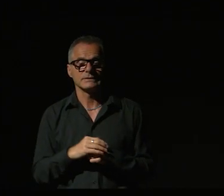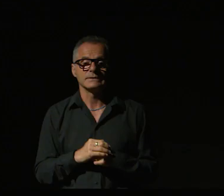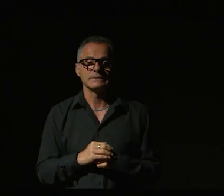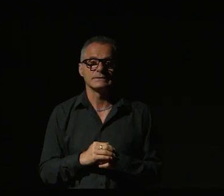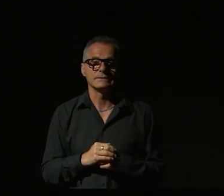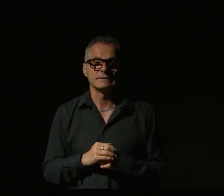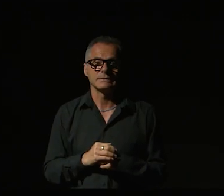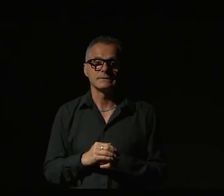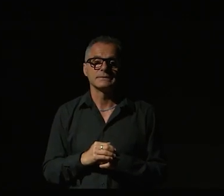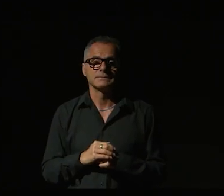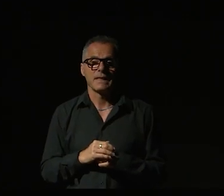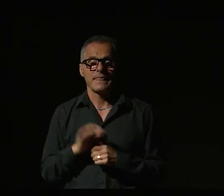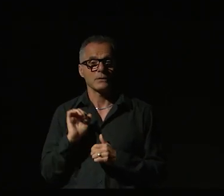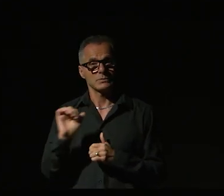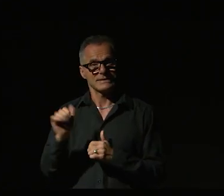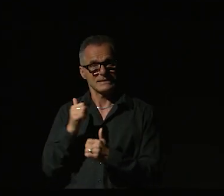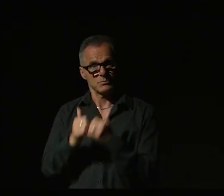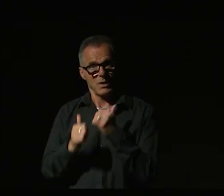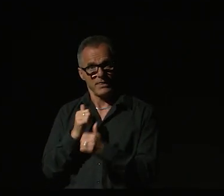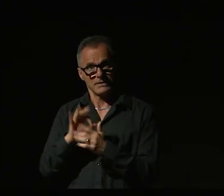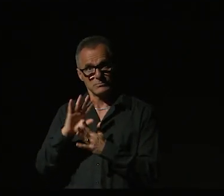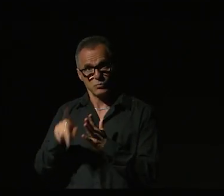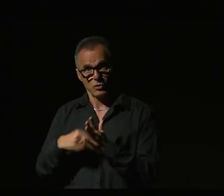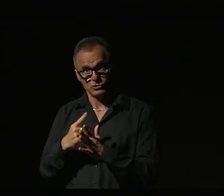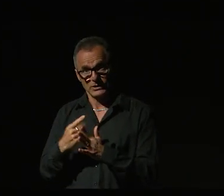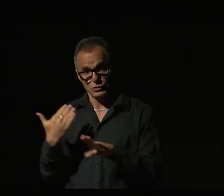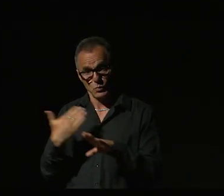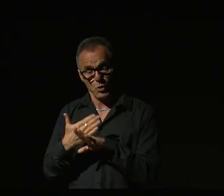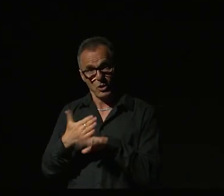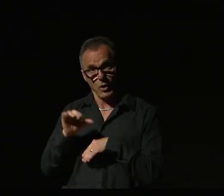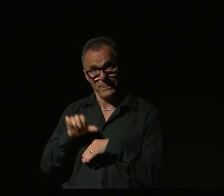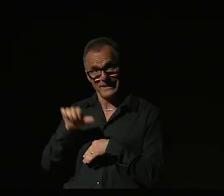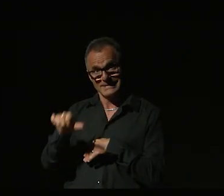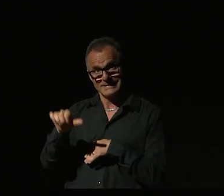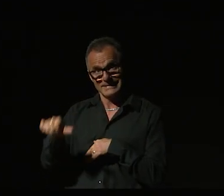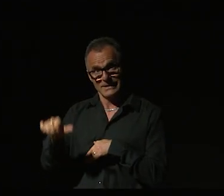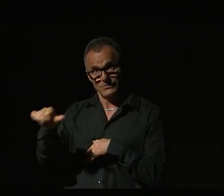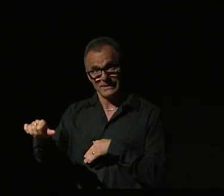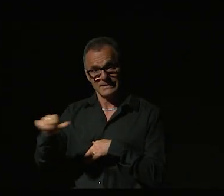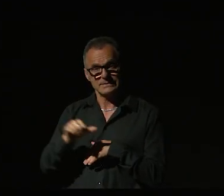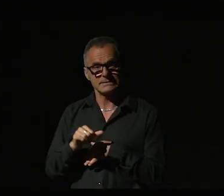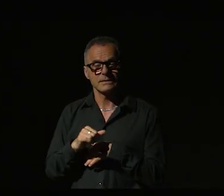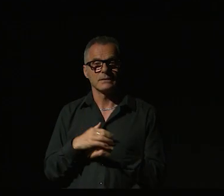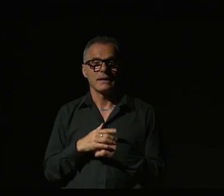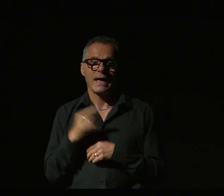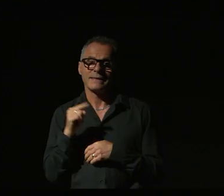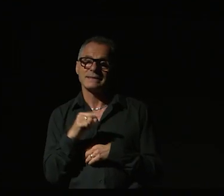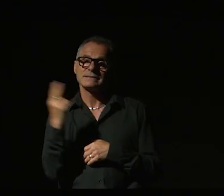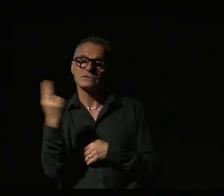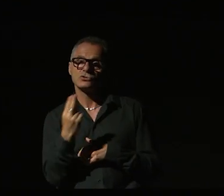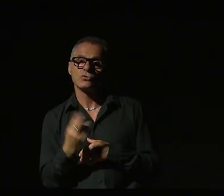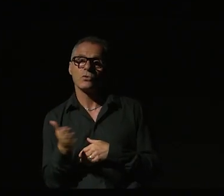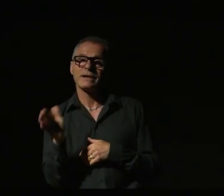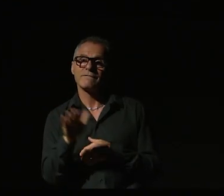and his brother's project to work on this series. Again in a drawing that is from the circle